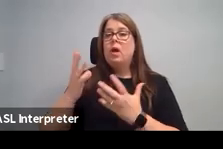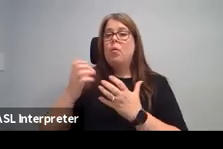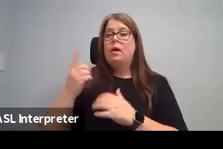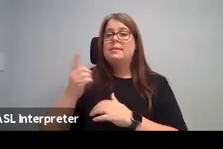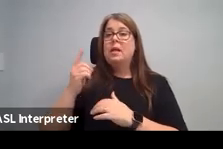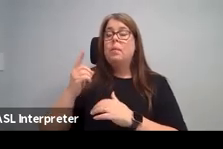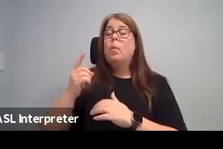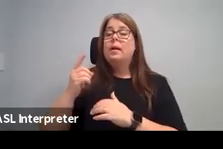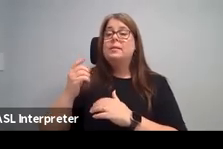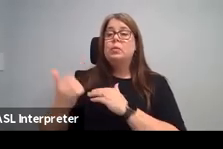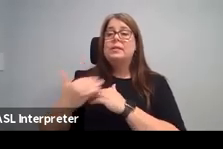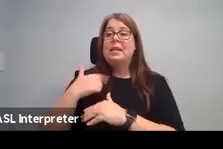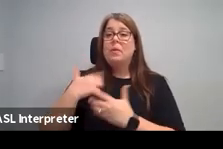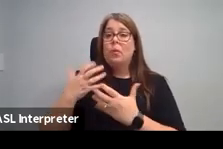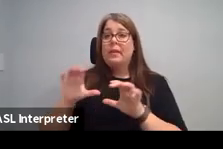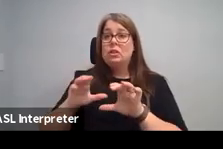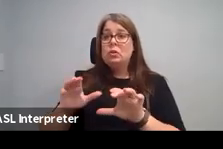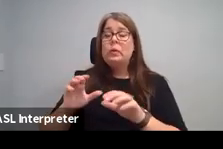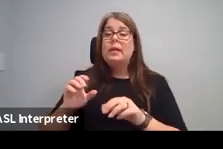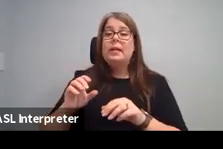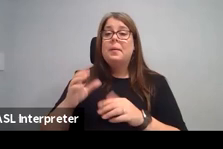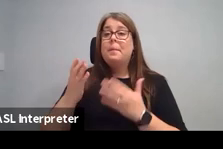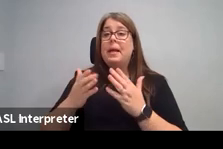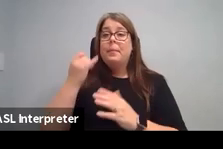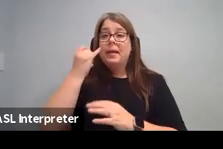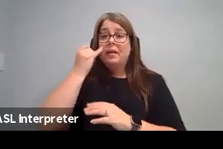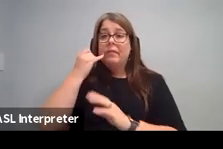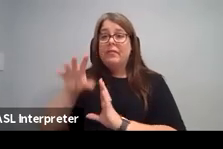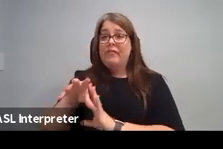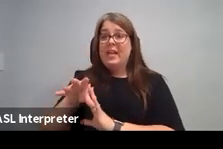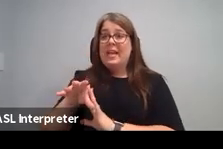Jewyl Alderson Clarke, SDCOE: But perhaps having let's say someone takes a welding video and does a voiceover like sports casting so